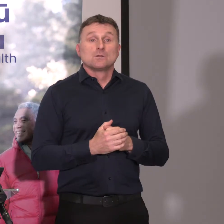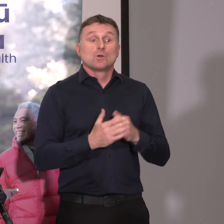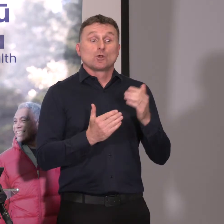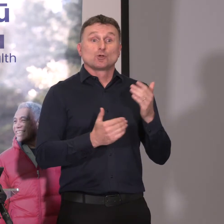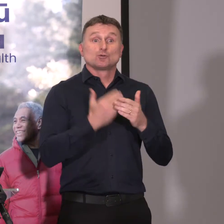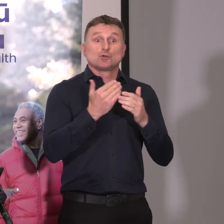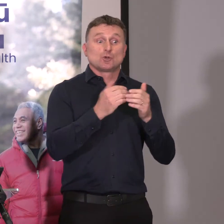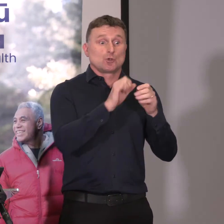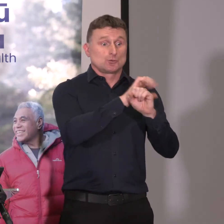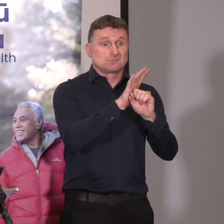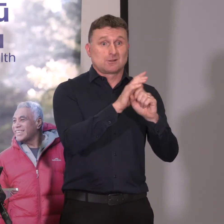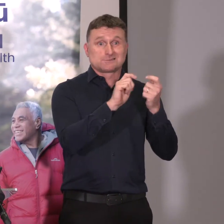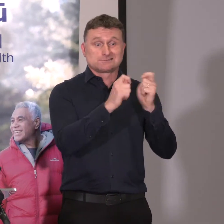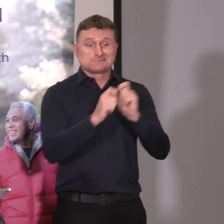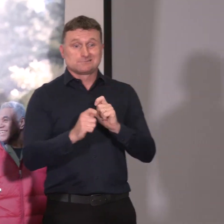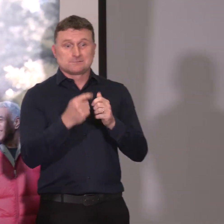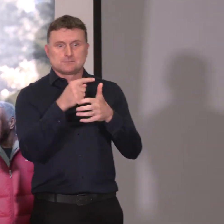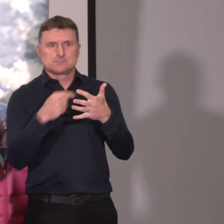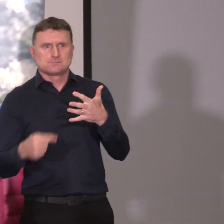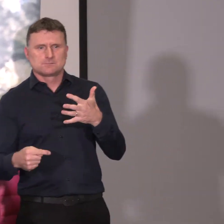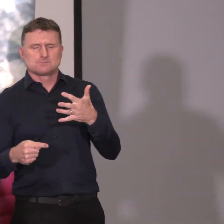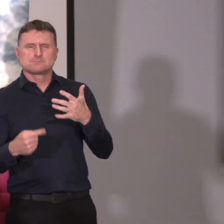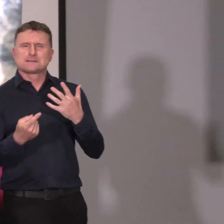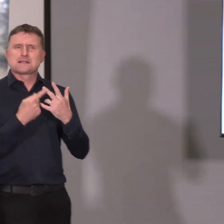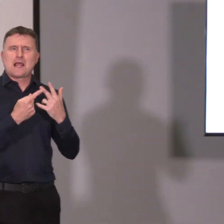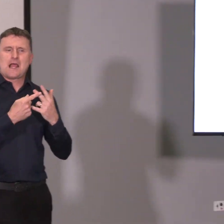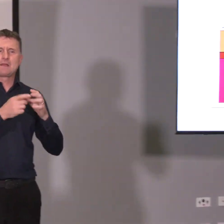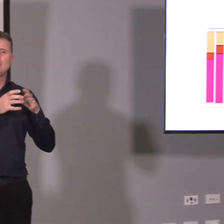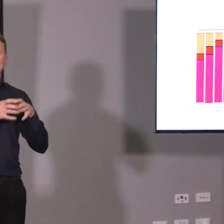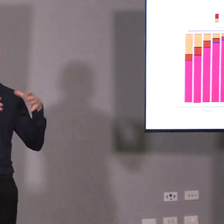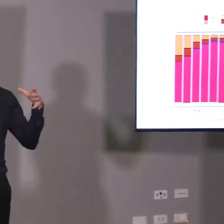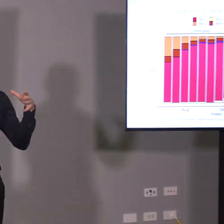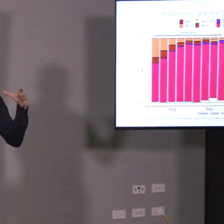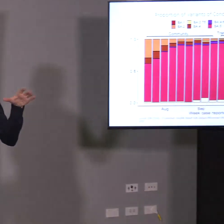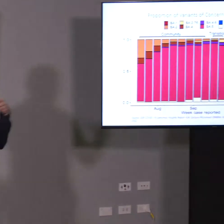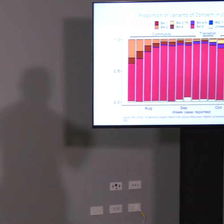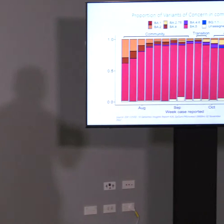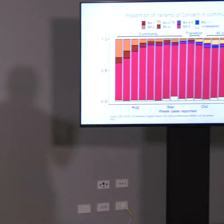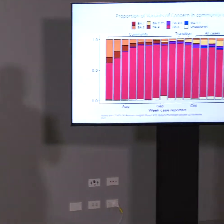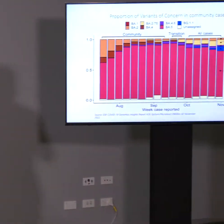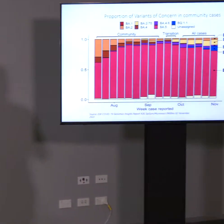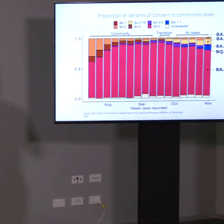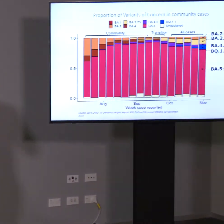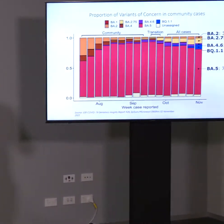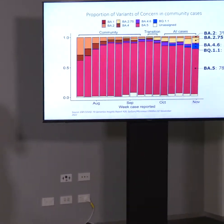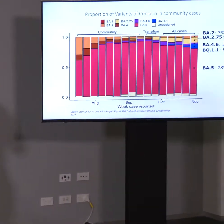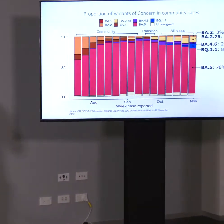These sub variants are starting to outcompete more established variance